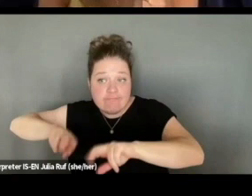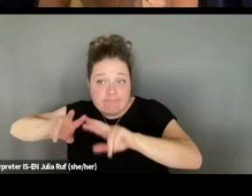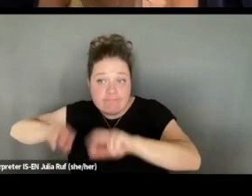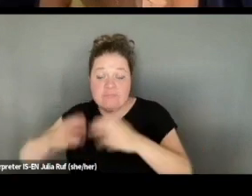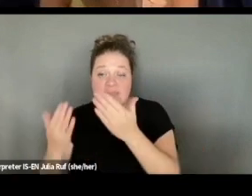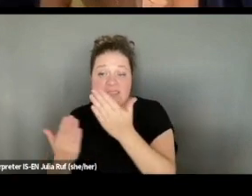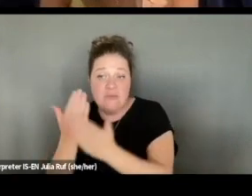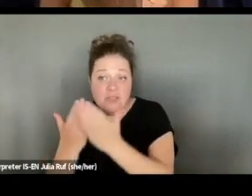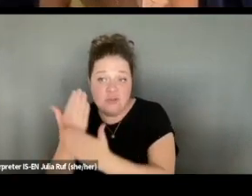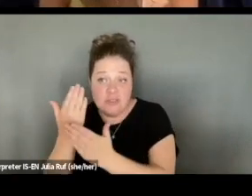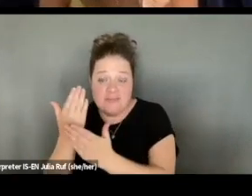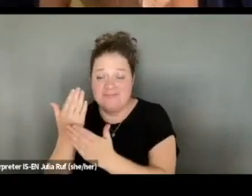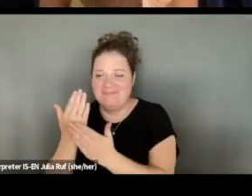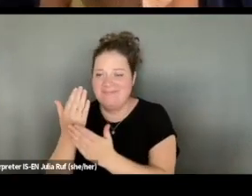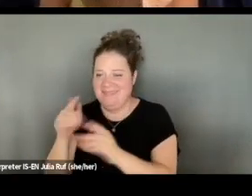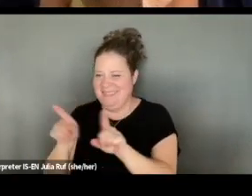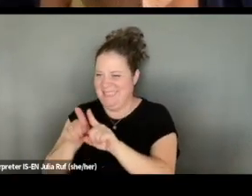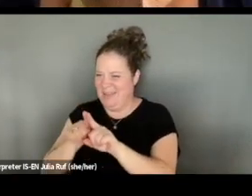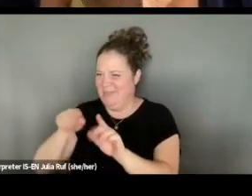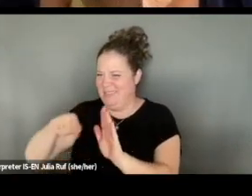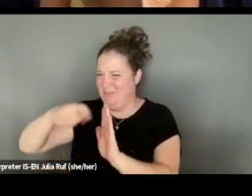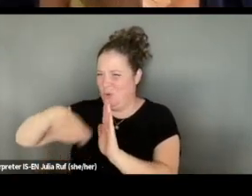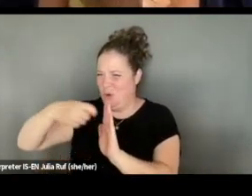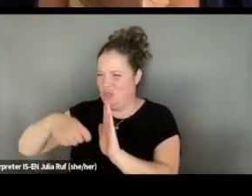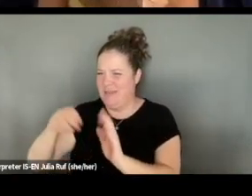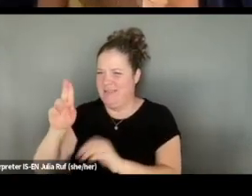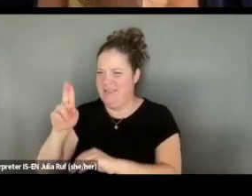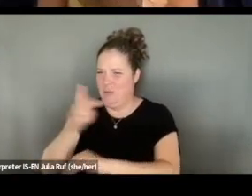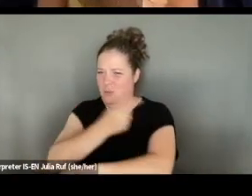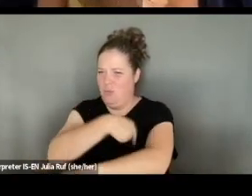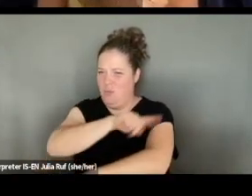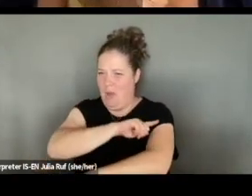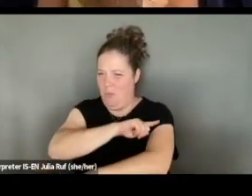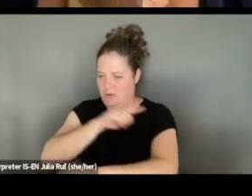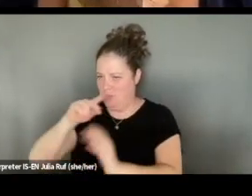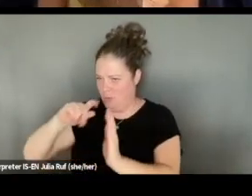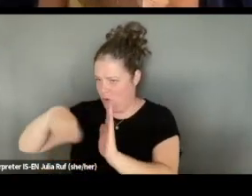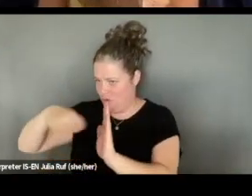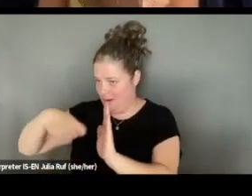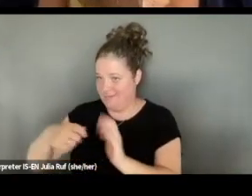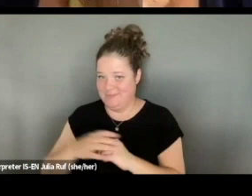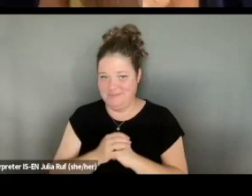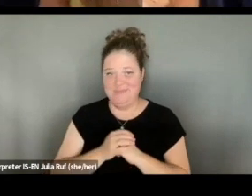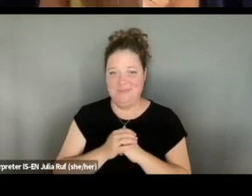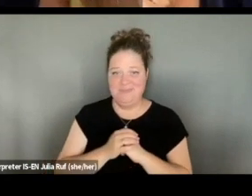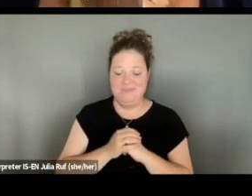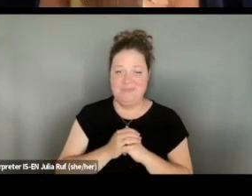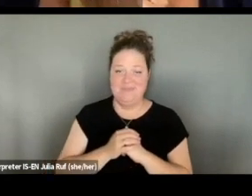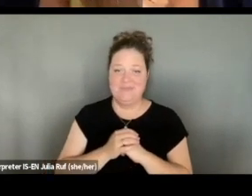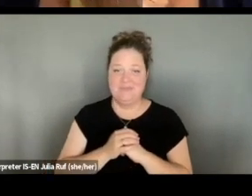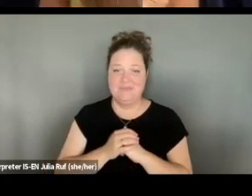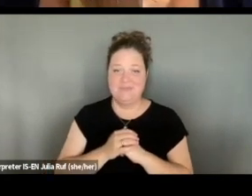European level, like the UPower Project and other national projects as well. We do collaborate closely with end